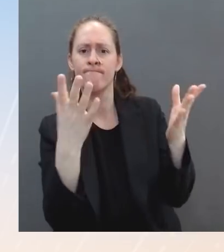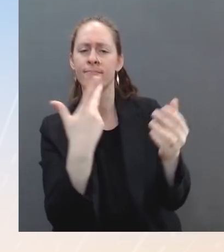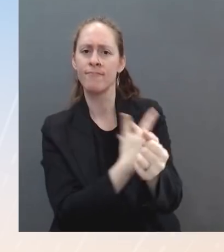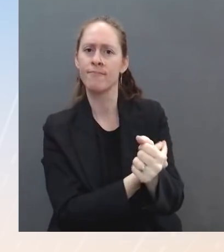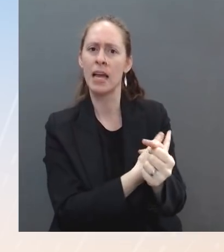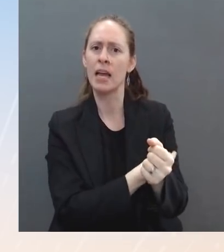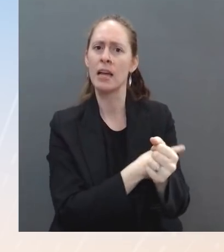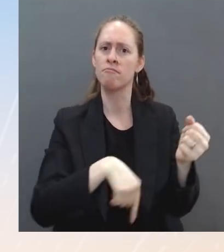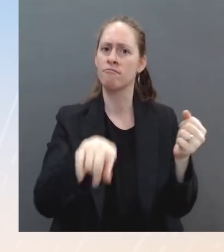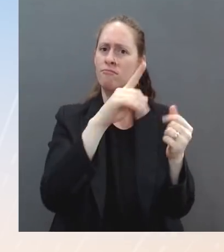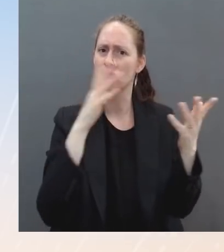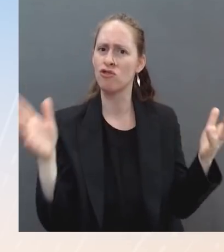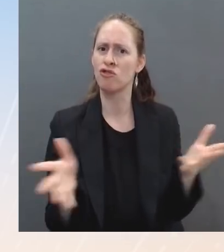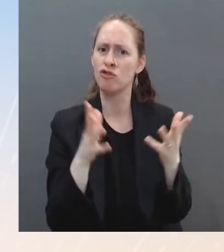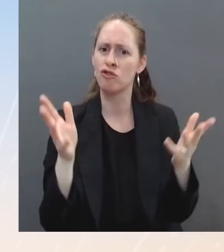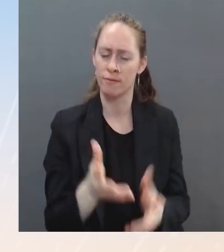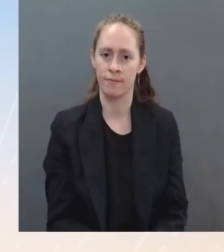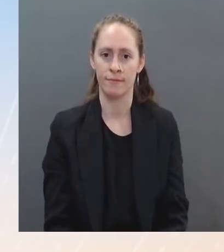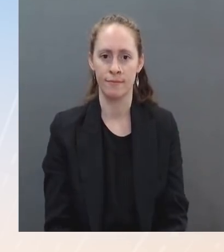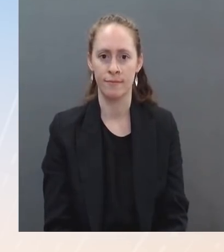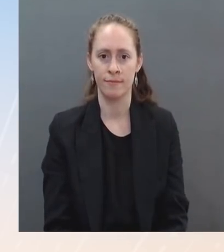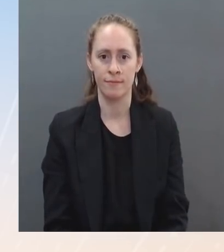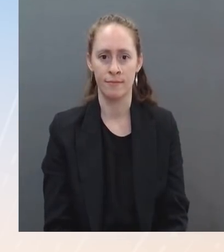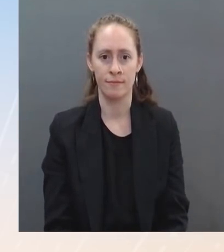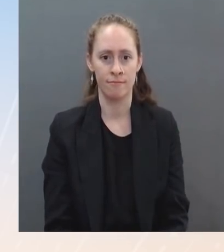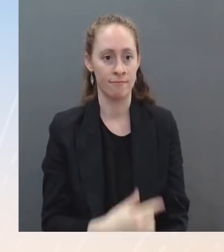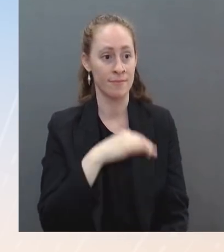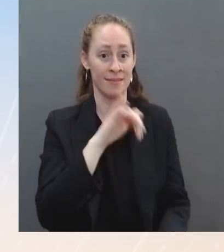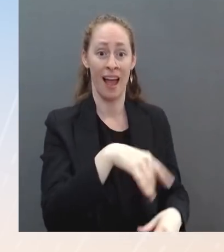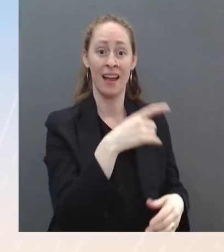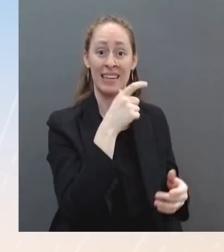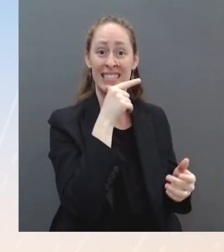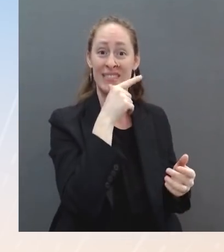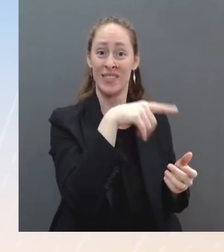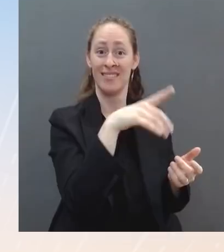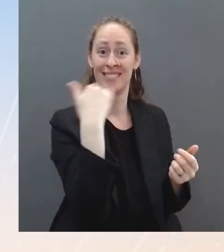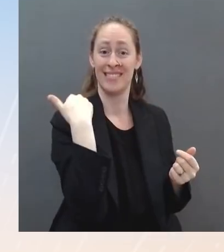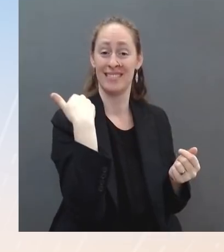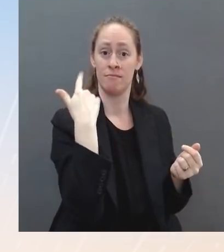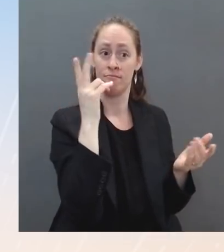because now is the time to act, and we're not going to be able to put this pandemic behind us until we stop the spread